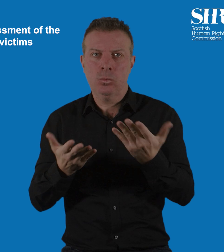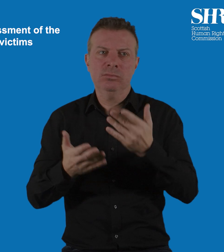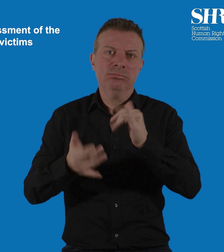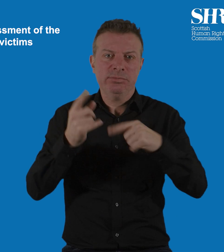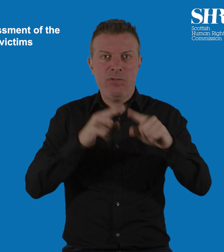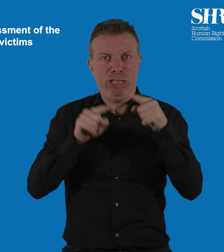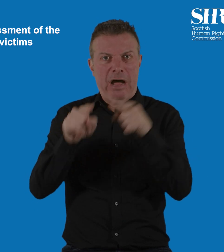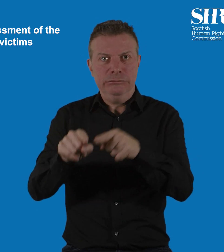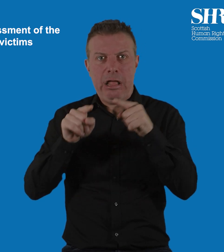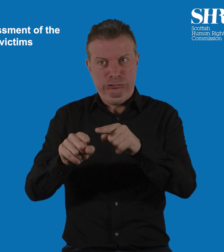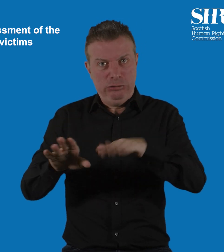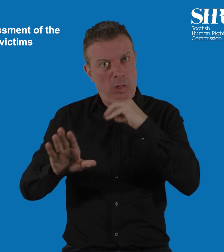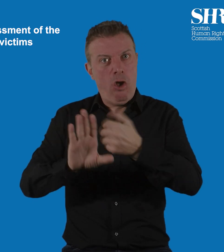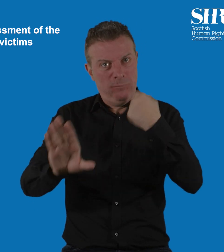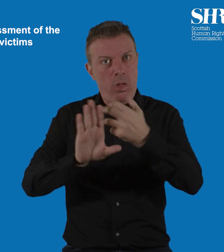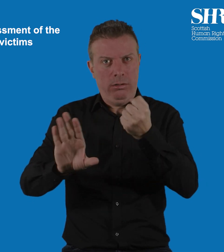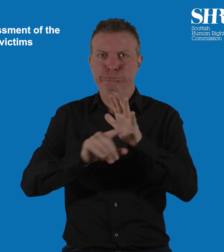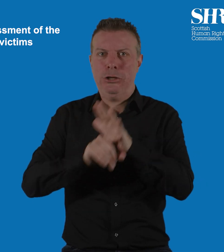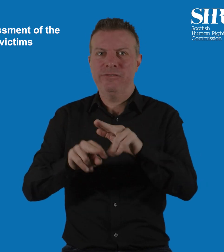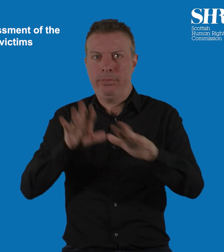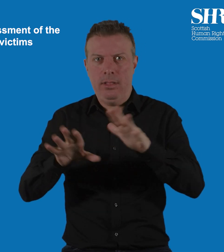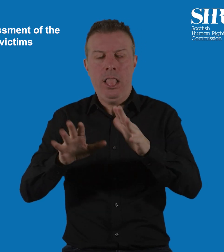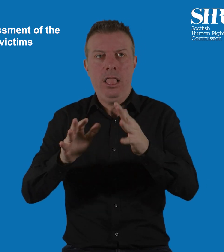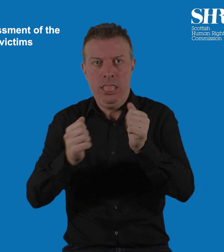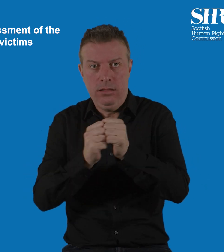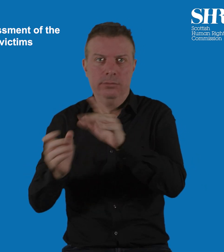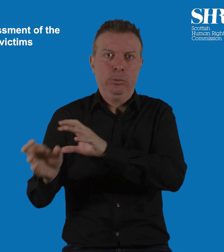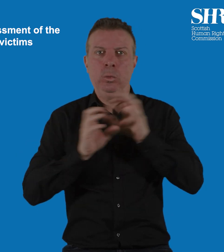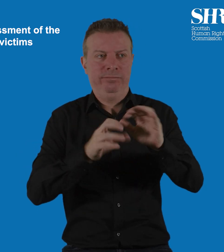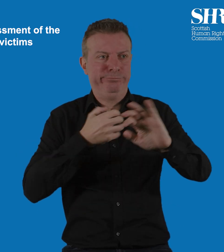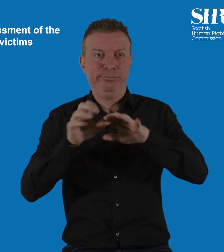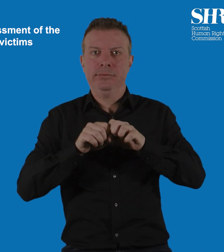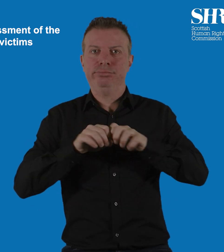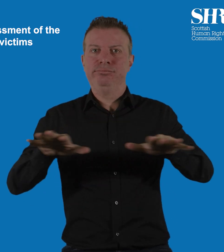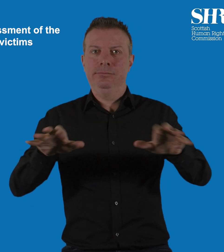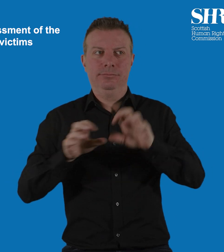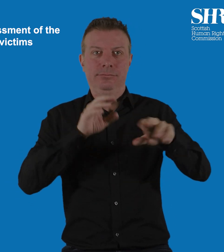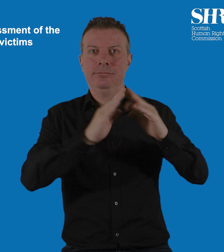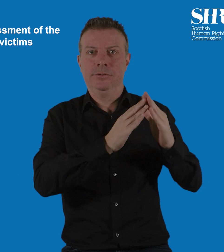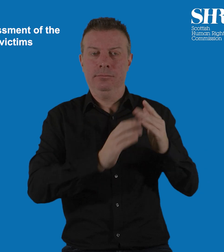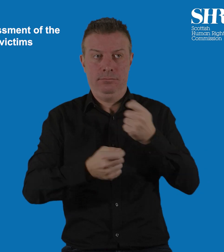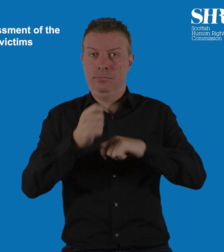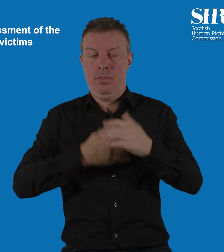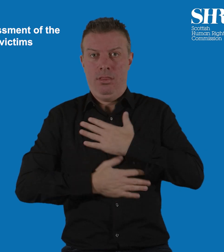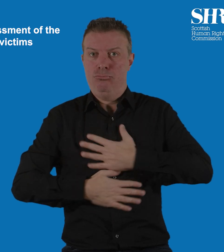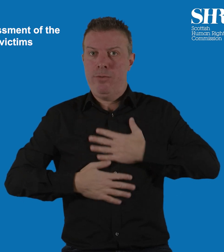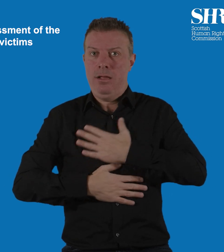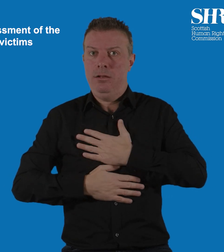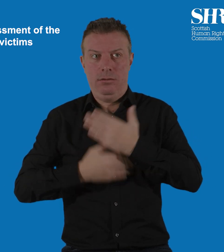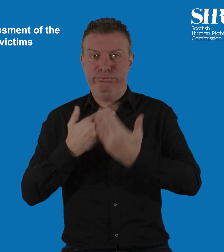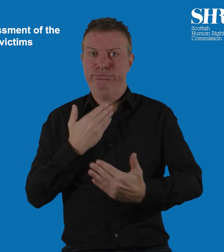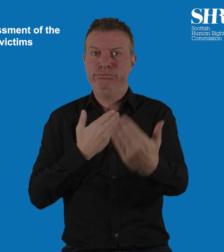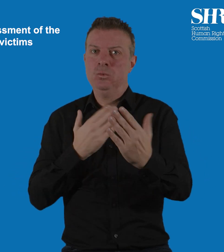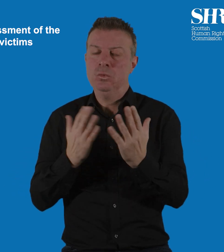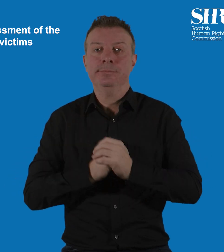The use of threats of child removal to pressure families into assimilation caused lasting trauma.